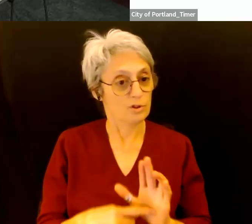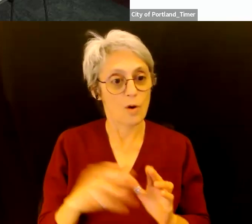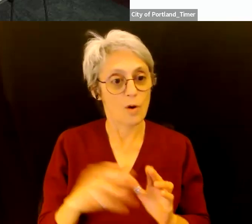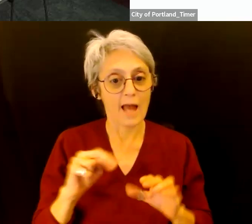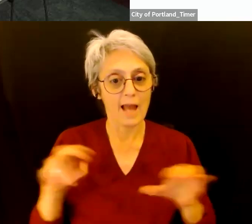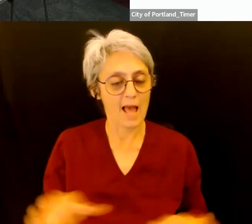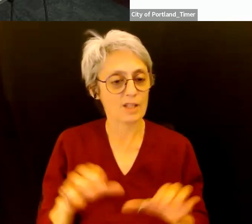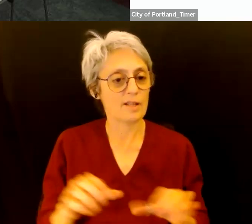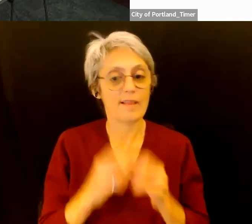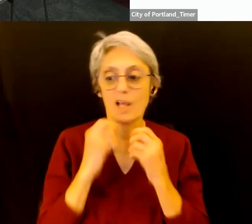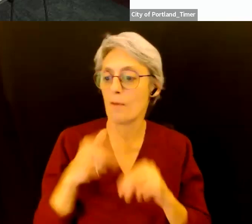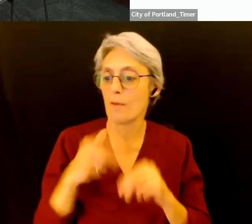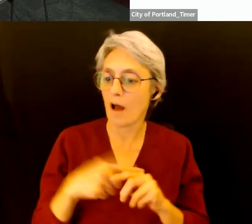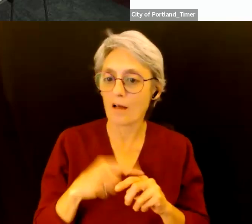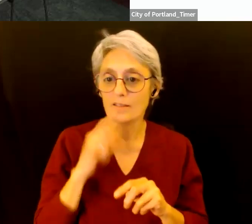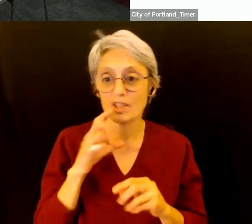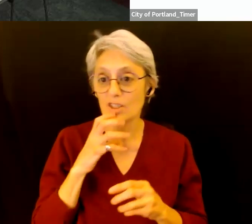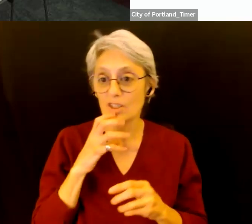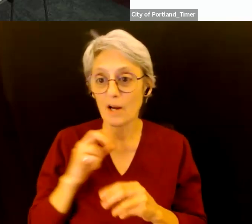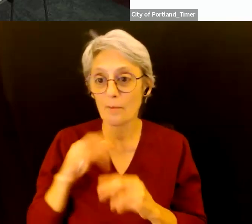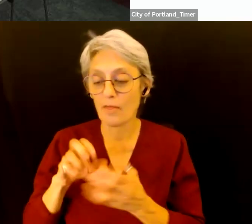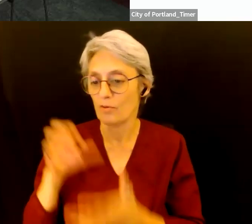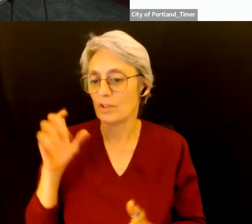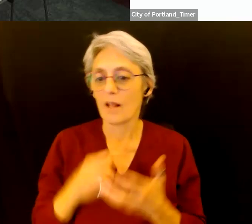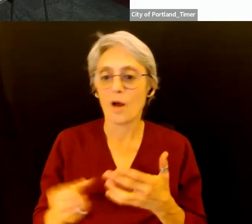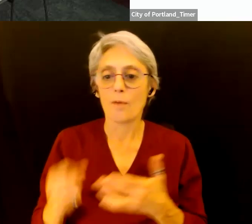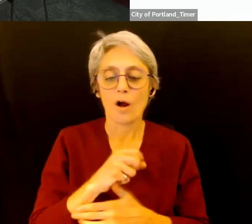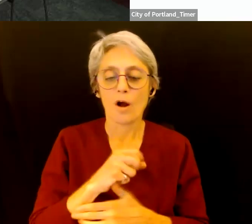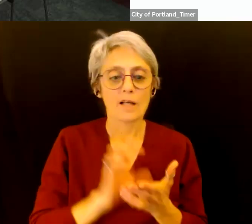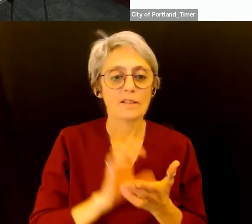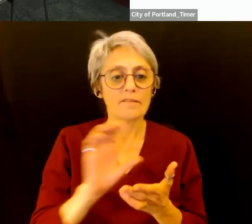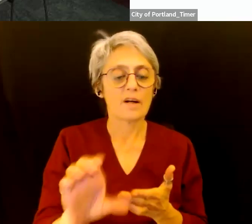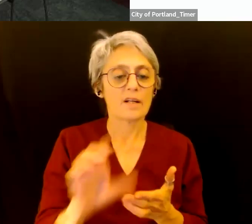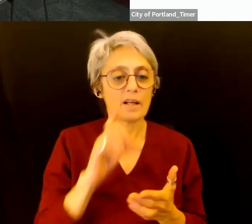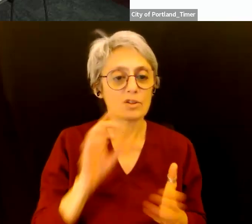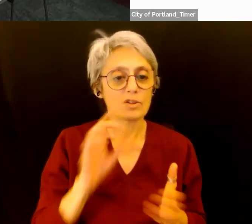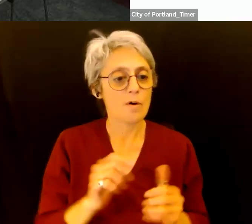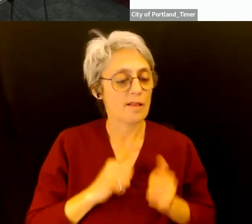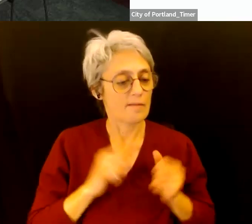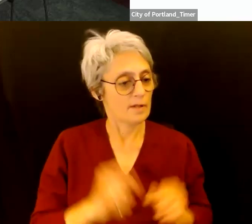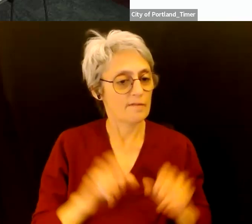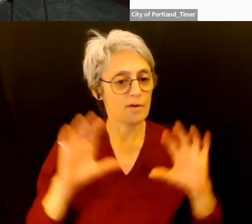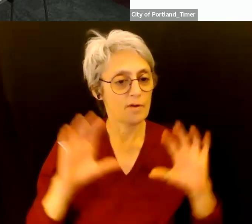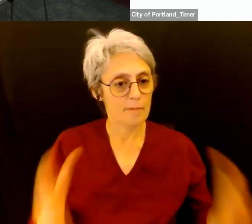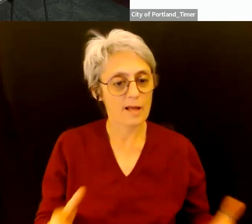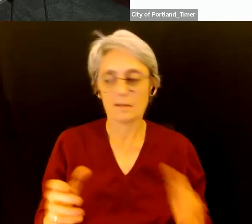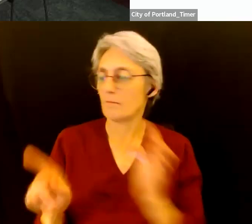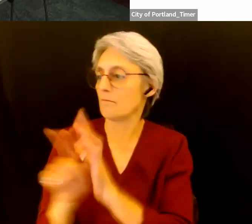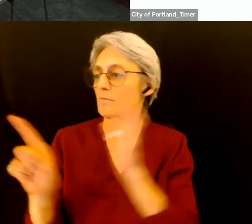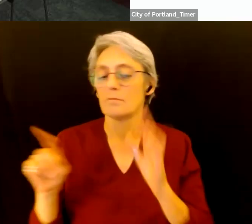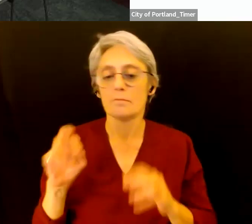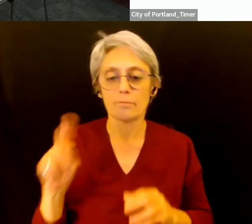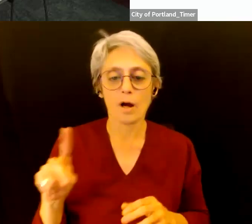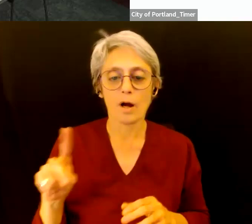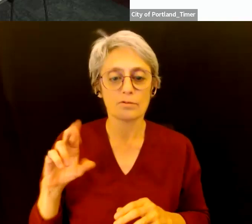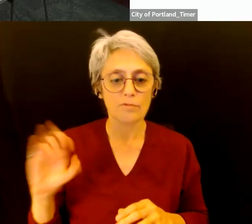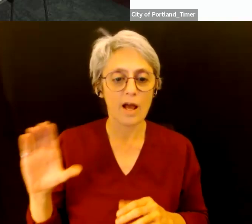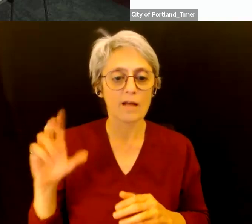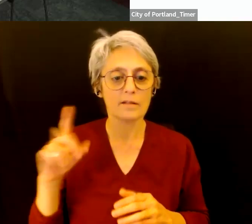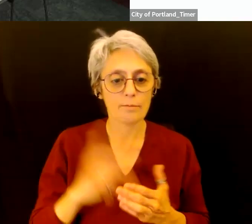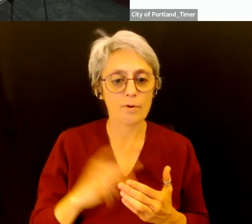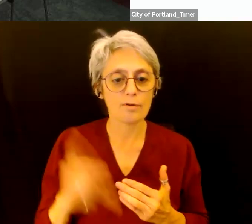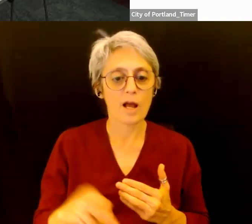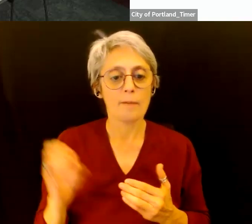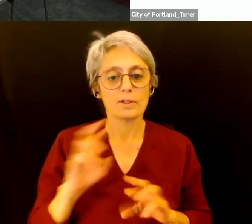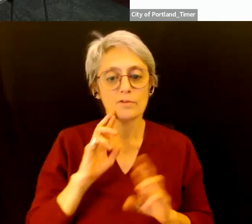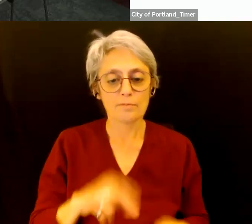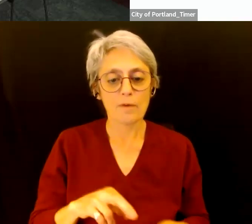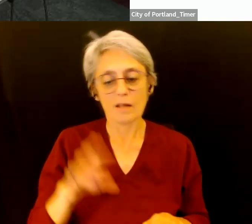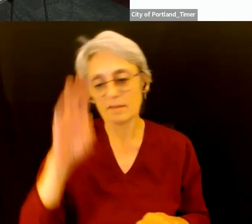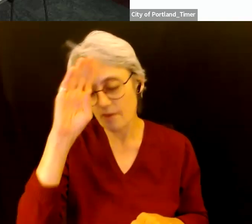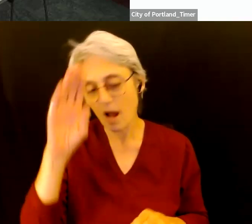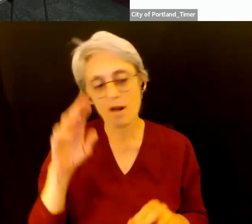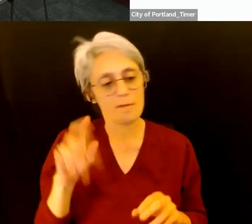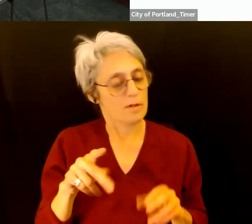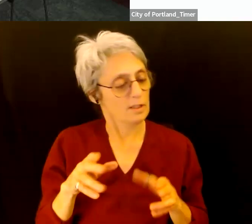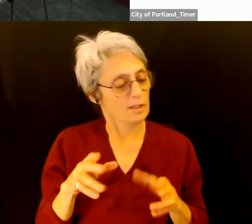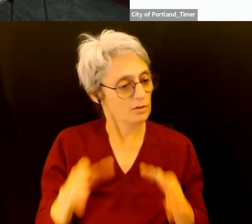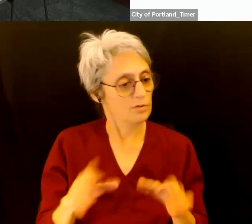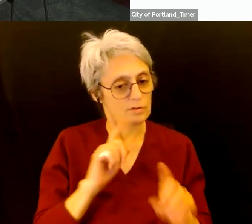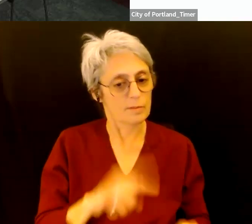They would prioritize funding for programs that promote livability for the masses, like Parks and rec and summer programs, emergency response like fire, and Portland street response, and not the police and their exorbitant overtime dollars.